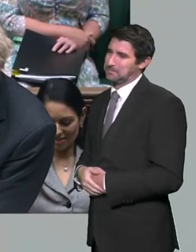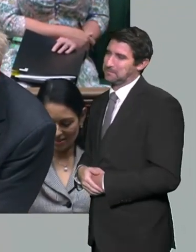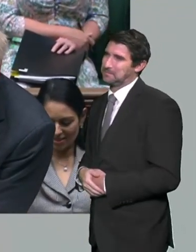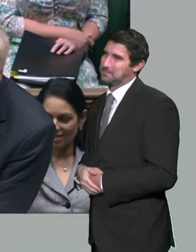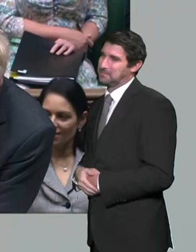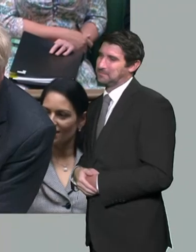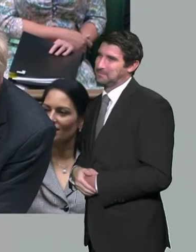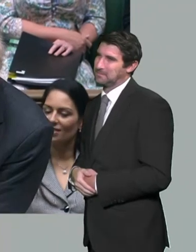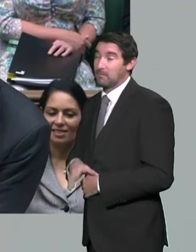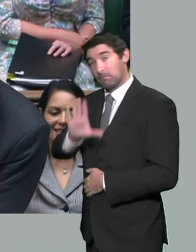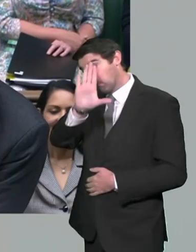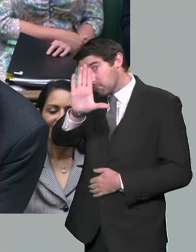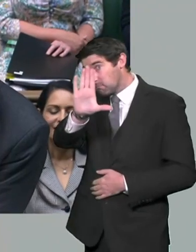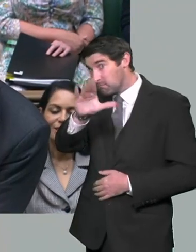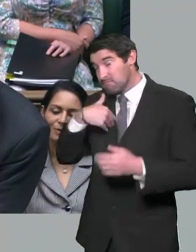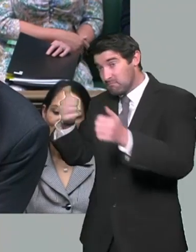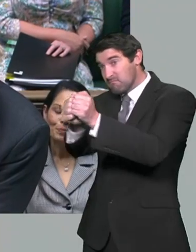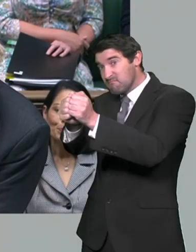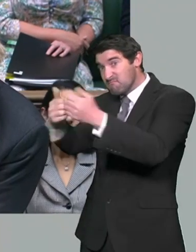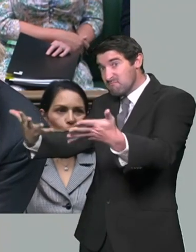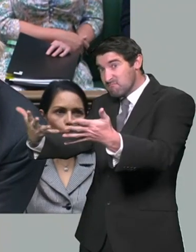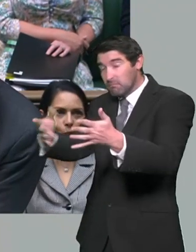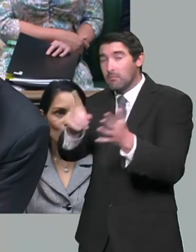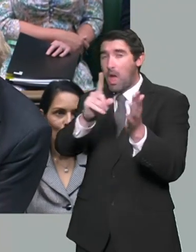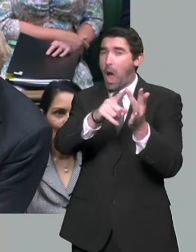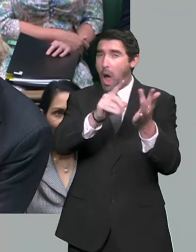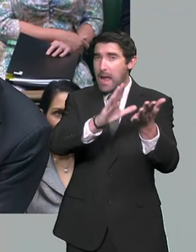actually, according to the International Monetary Fund and the OECD, in addition to the fastest